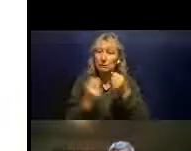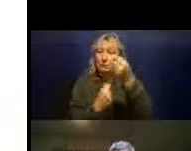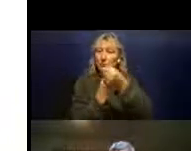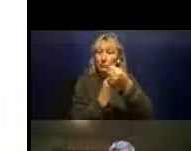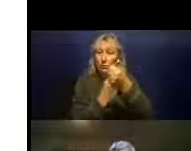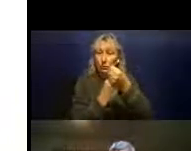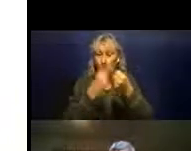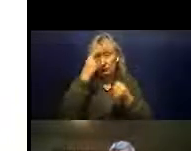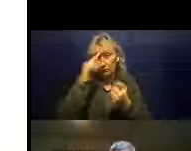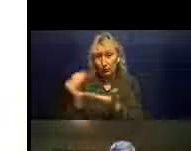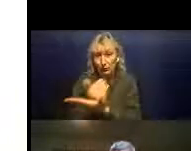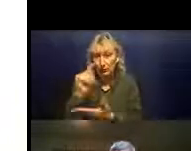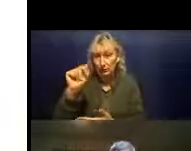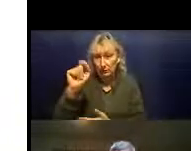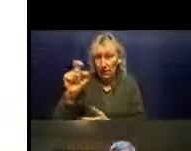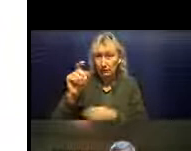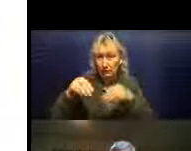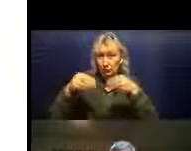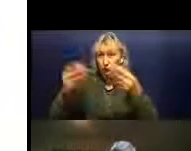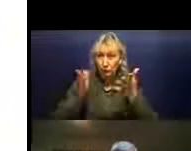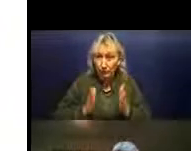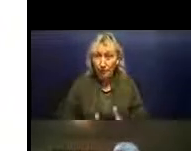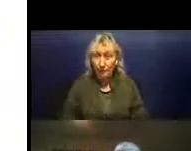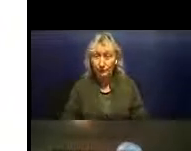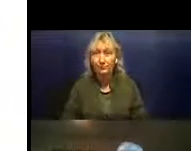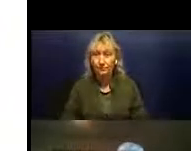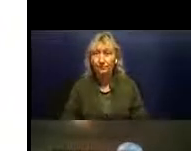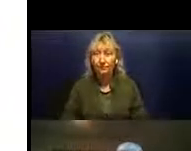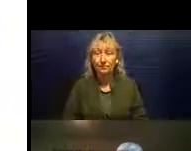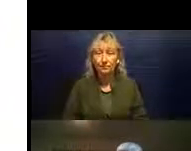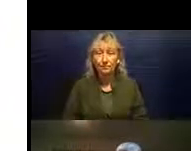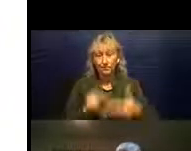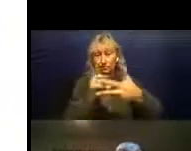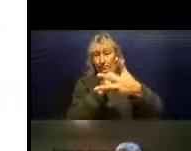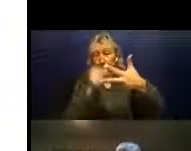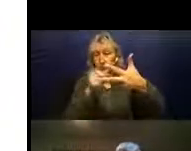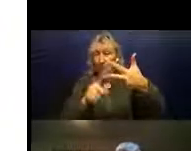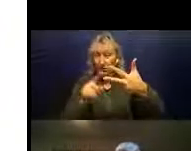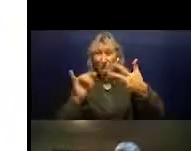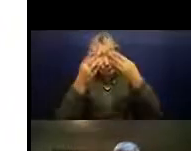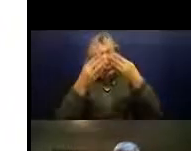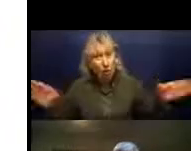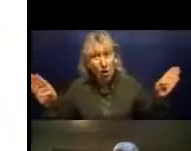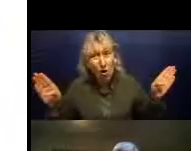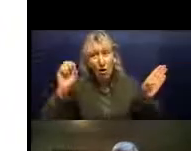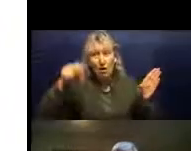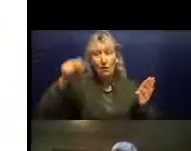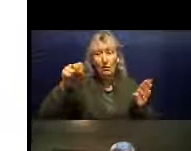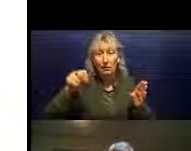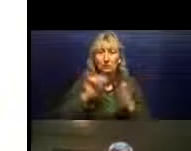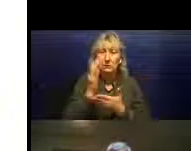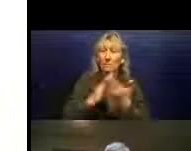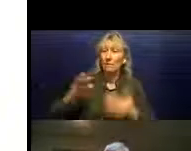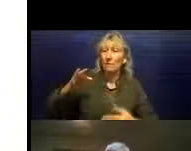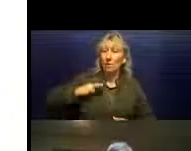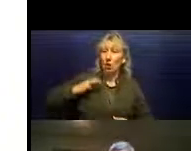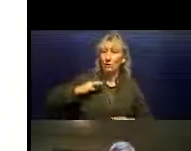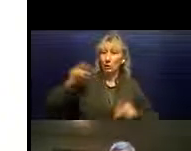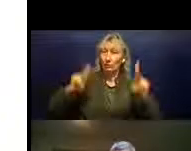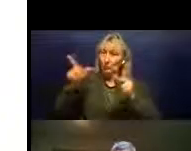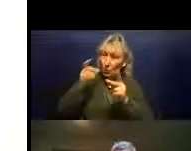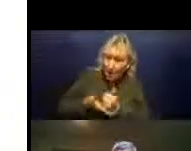These qualified text prepares: buildings, strengthen the network of them, or begin to build statewide technical assistance and support capacity for new tax providers.